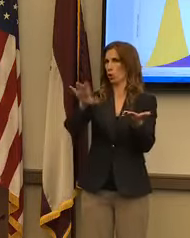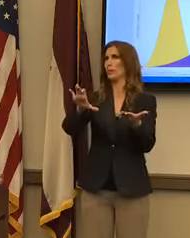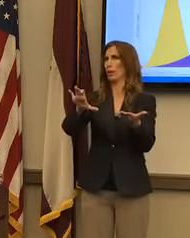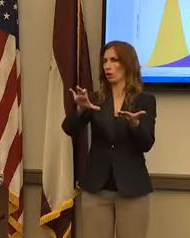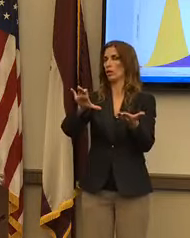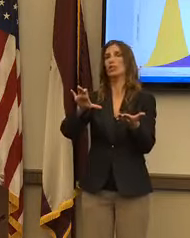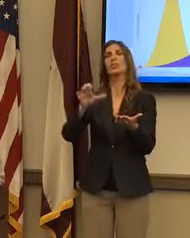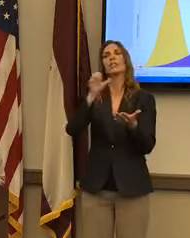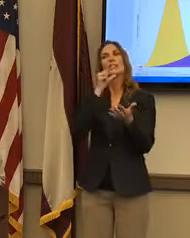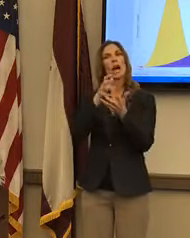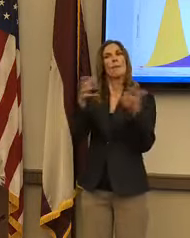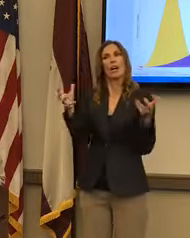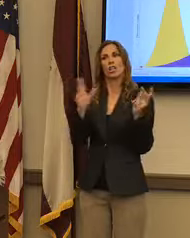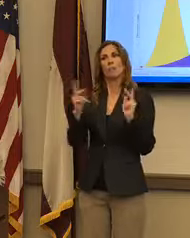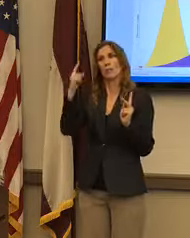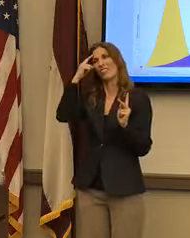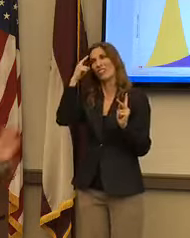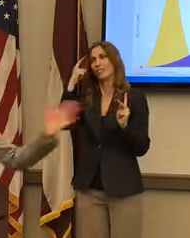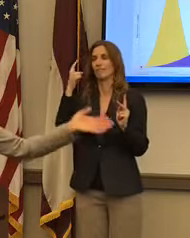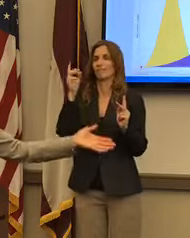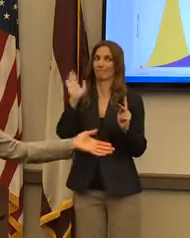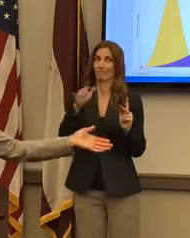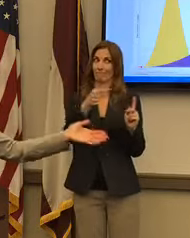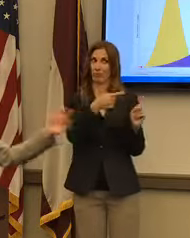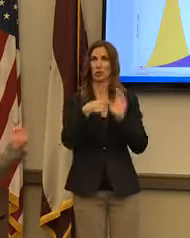not as much as I think a lot of people think which is what we wanted to try to